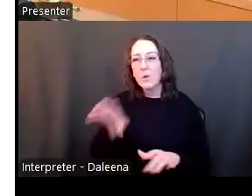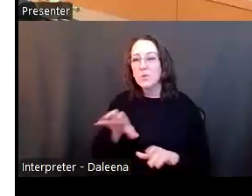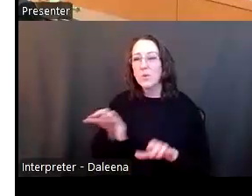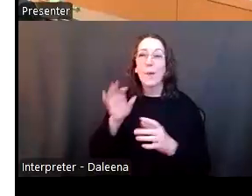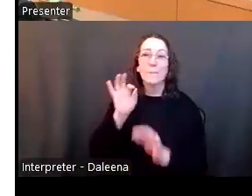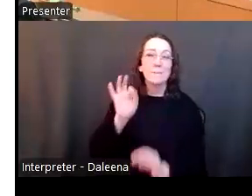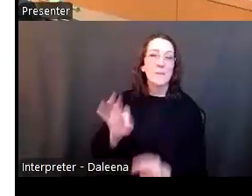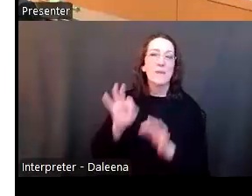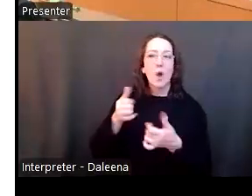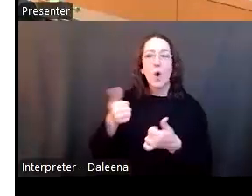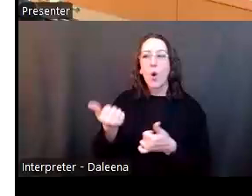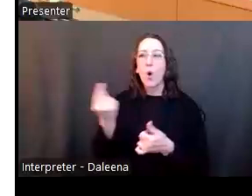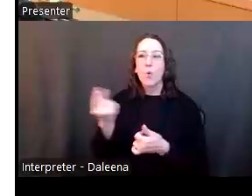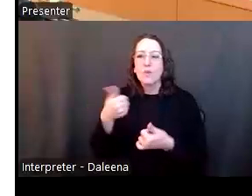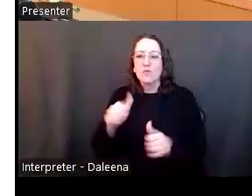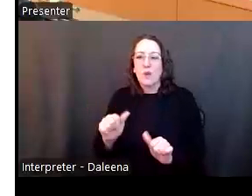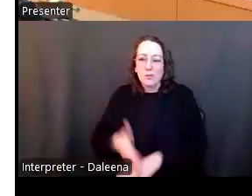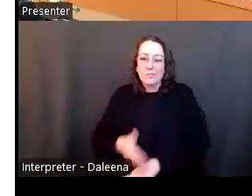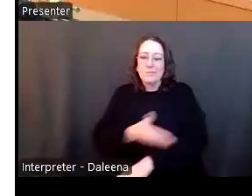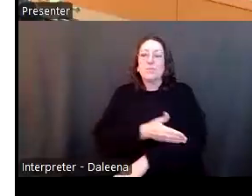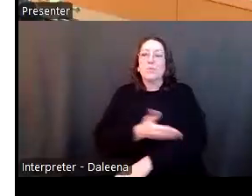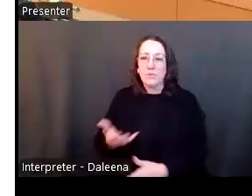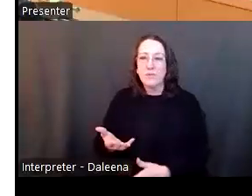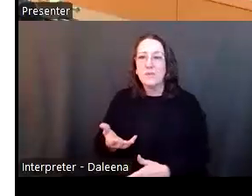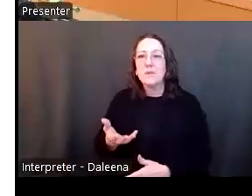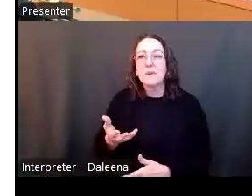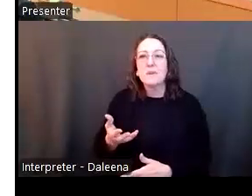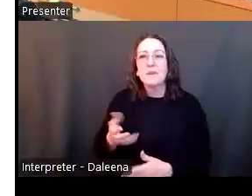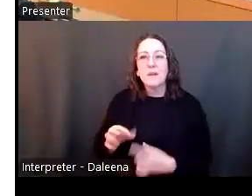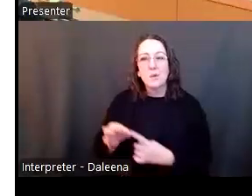trying to to um improve so you know this is sort of a unique thing for the University of Rochester